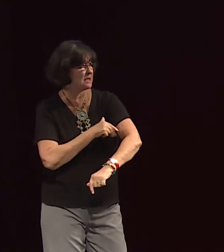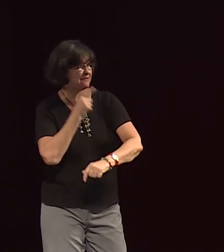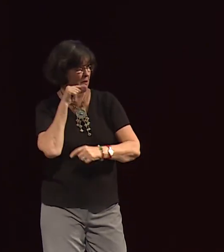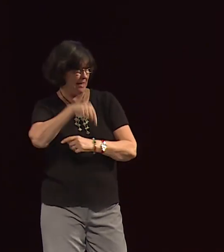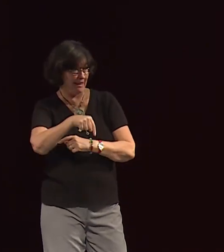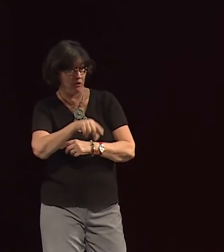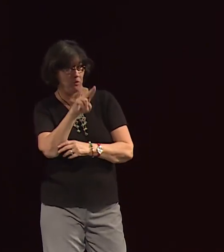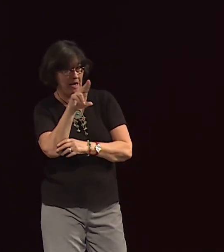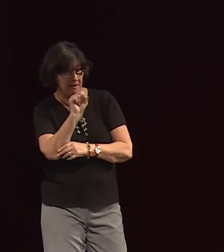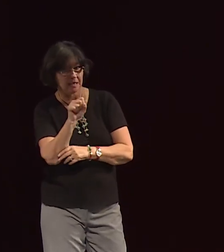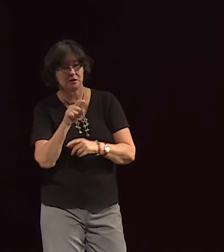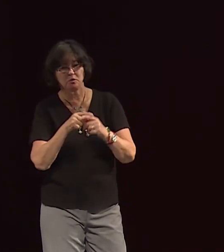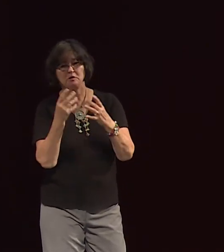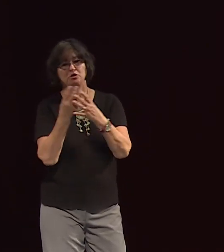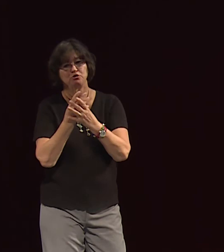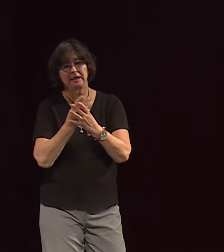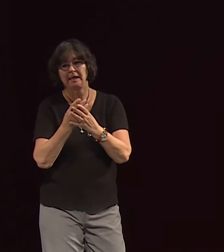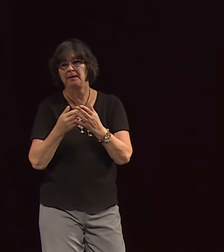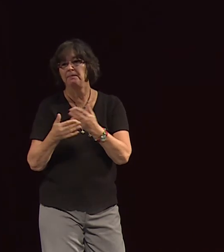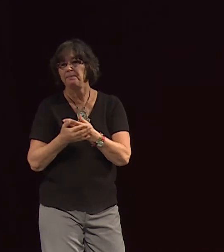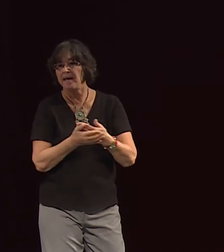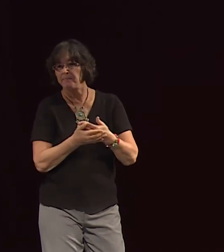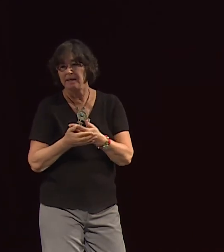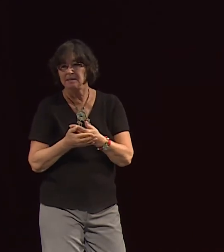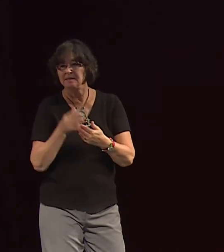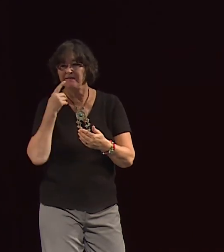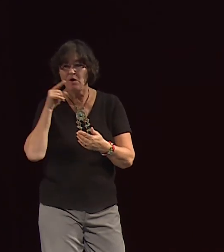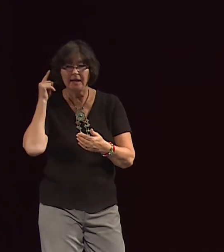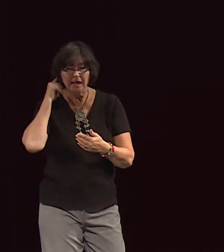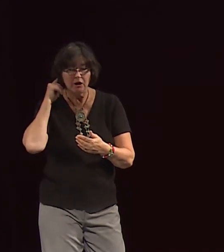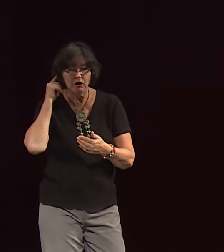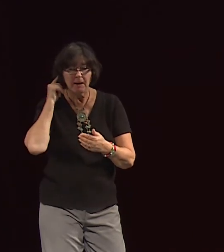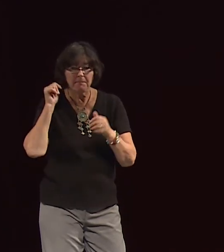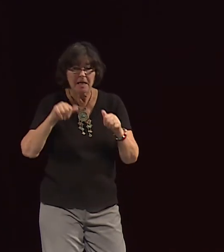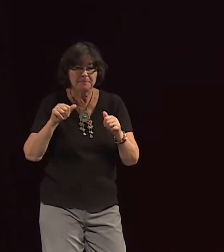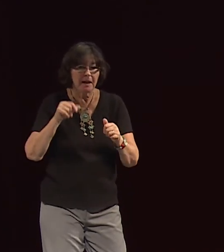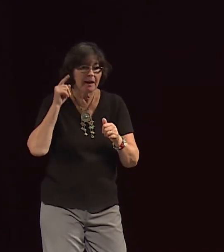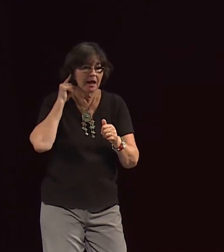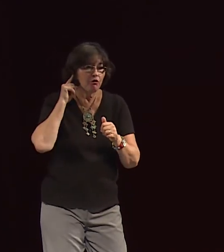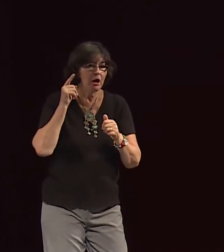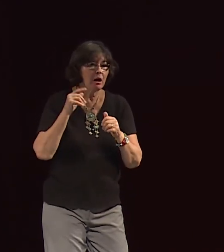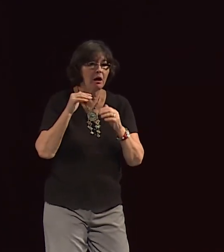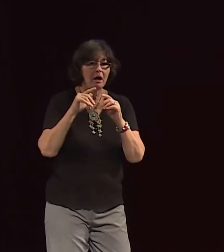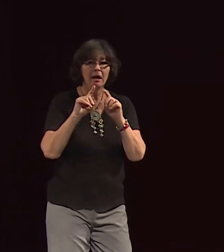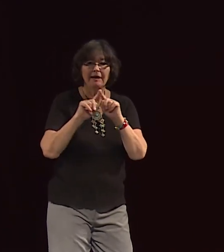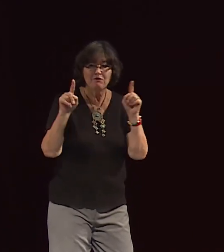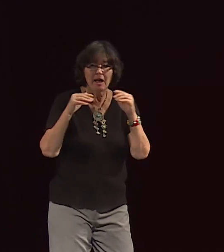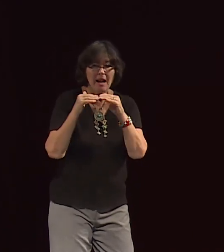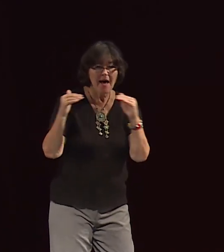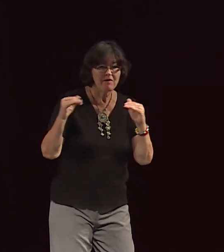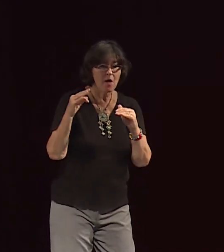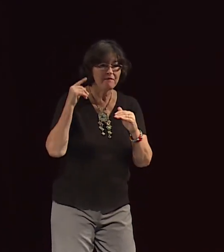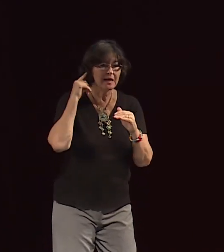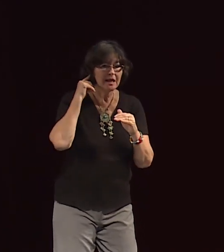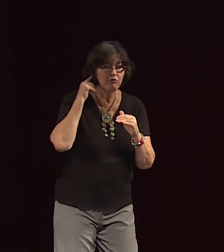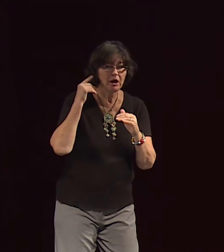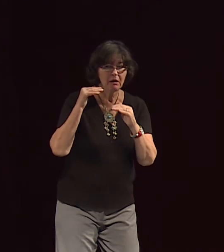The EHDI Conference passed several years ago that they have a... an early detection screening